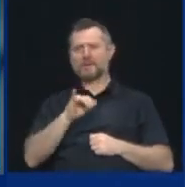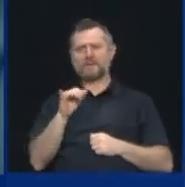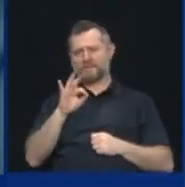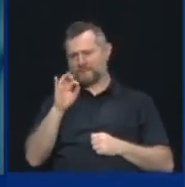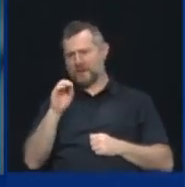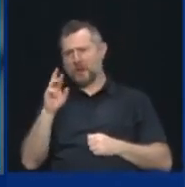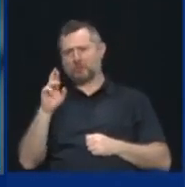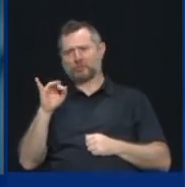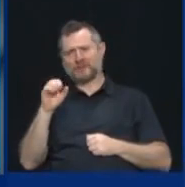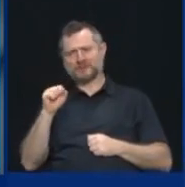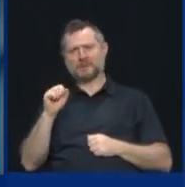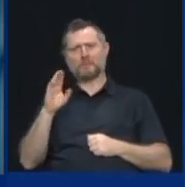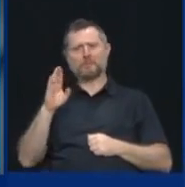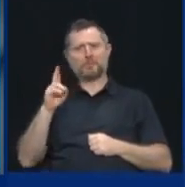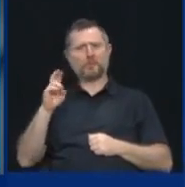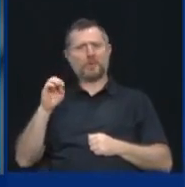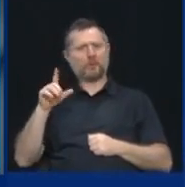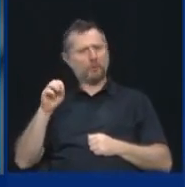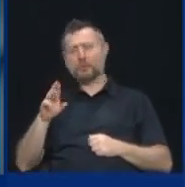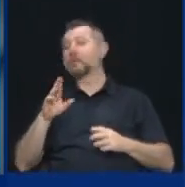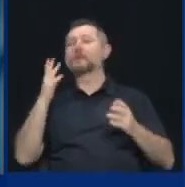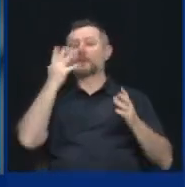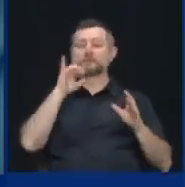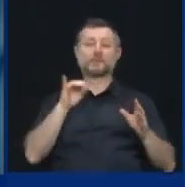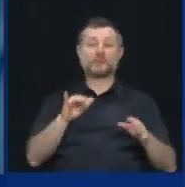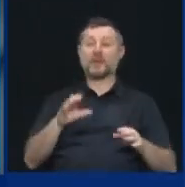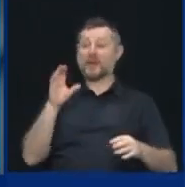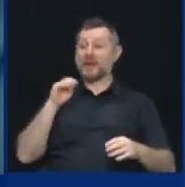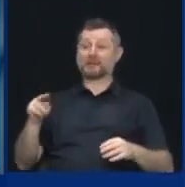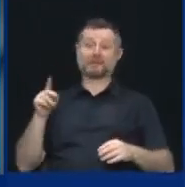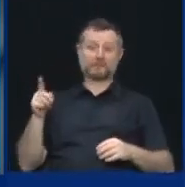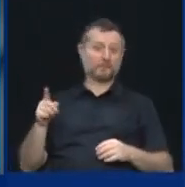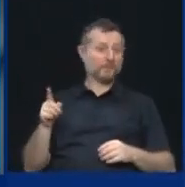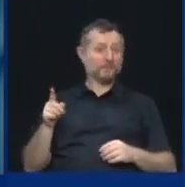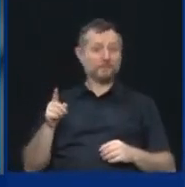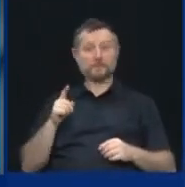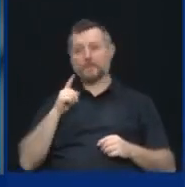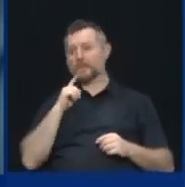YOU REMIND ME OF FERRIS BUEHLER BY THE WAY.